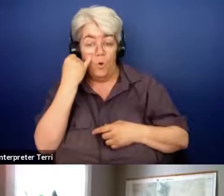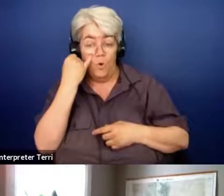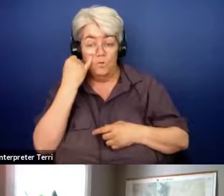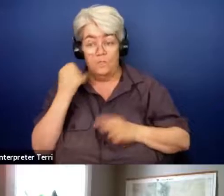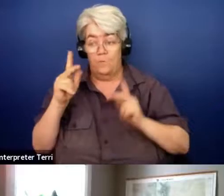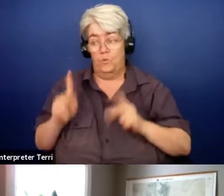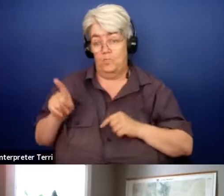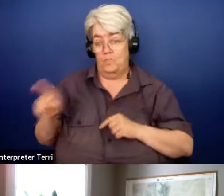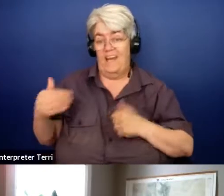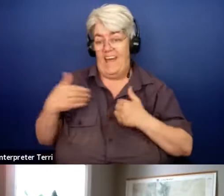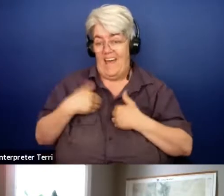injury who exhibit these challenges